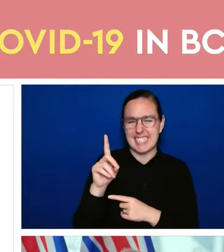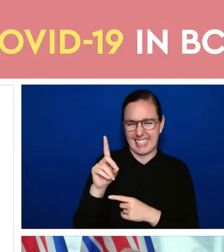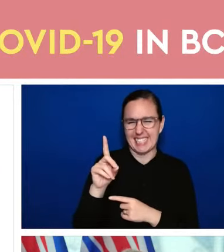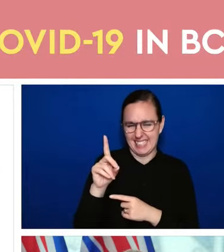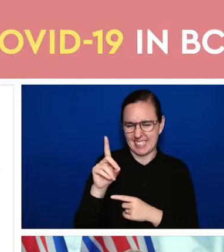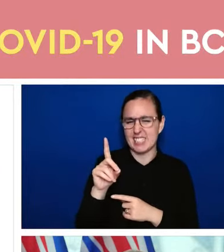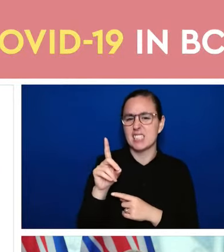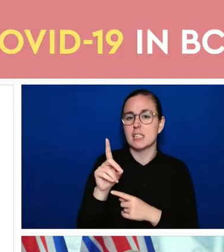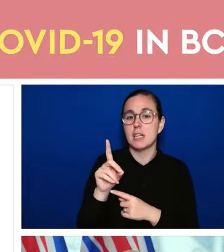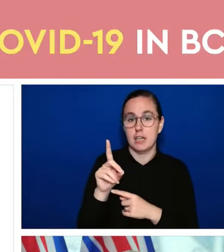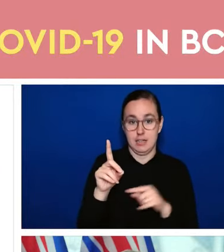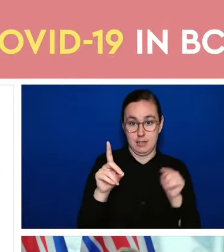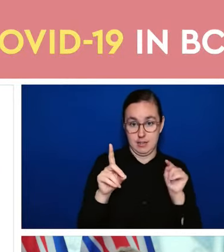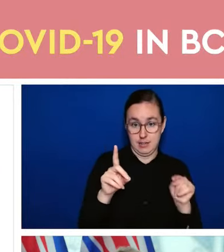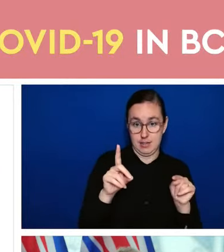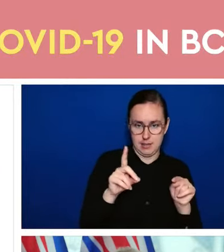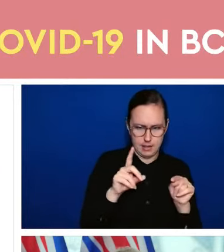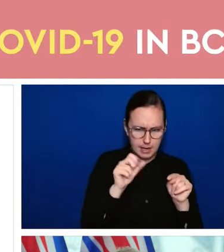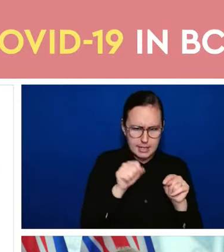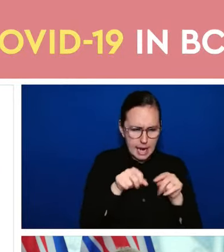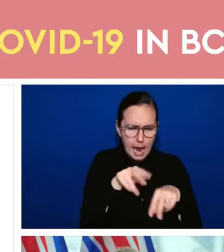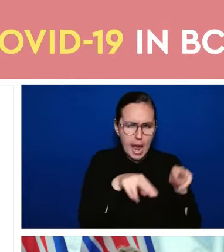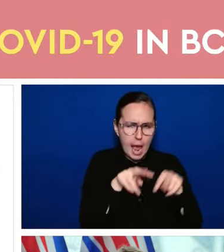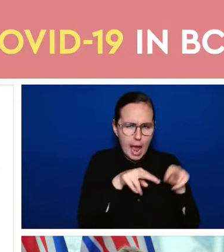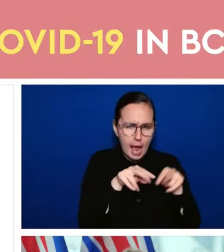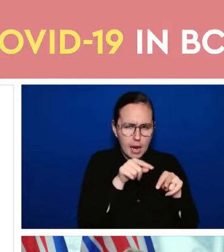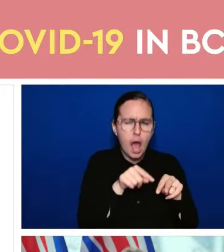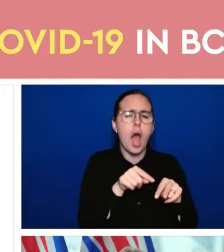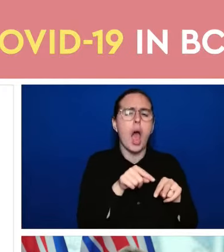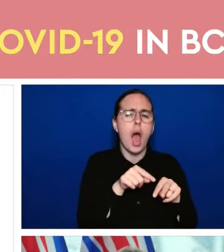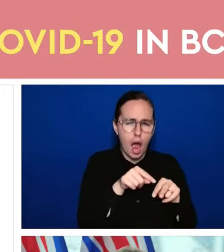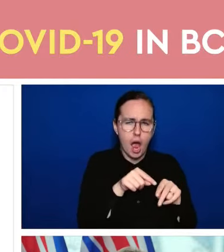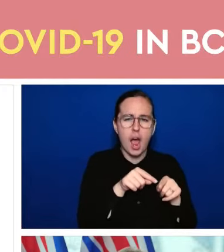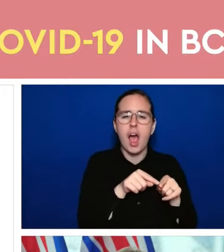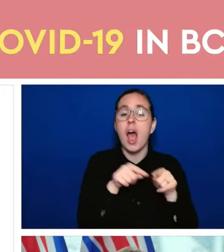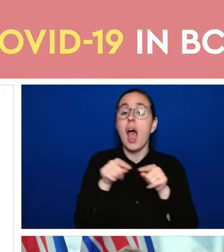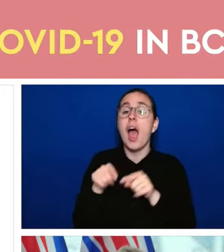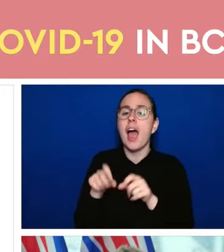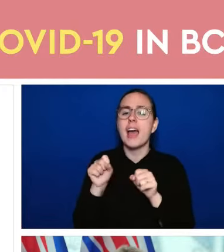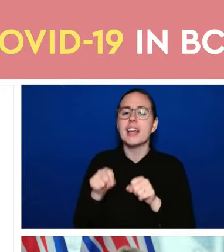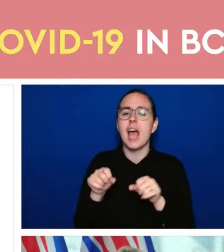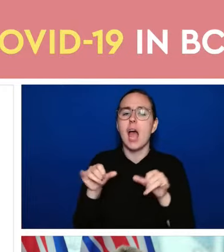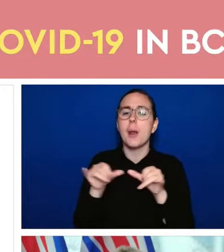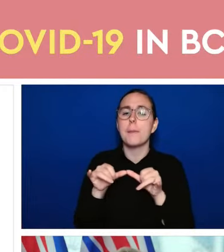we can do is up to speed printing so we can tell if that